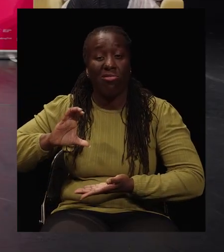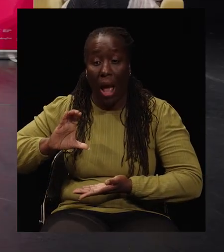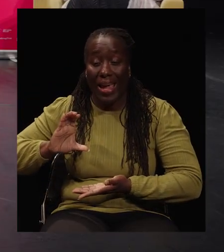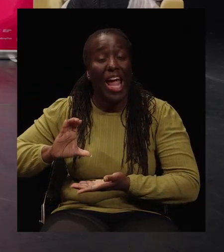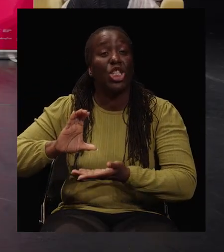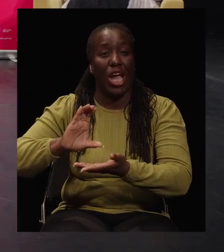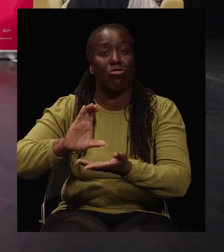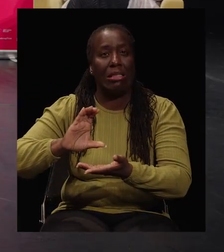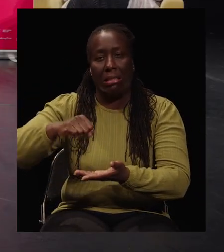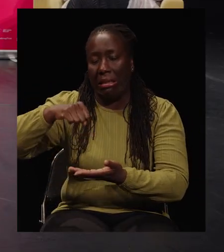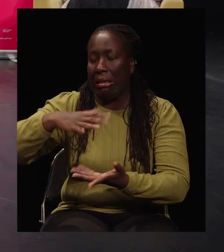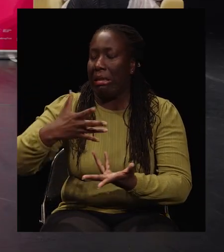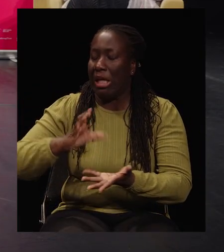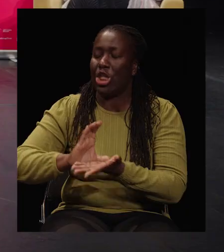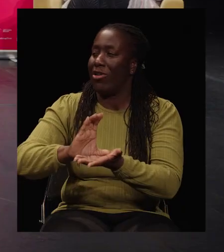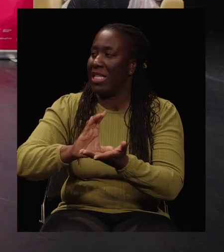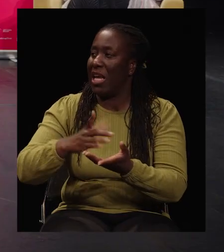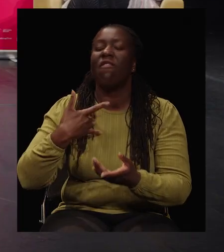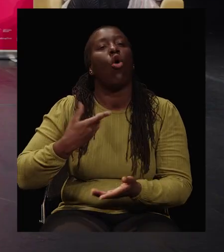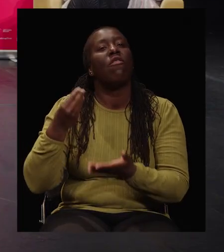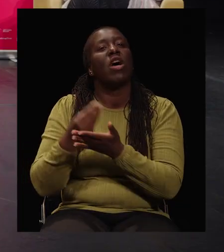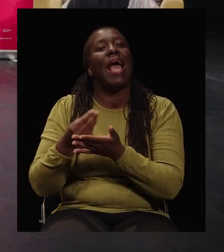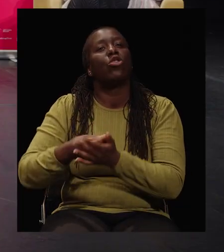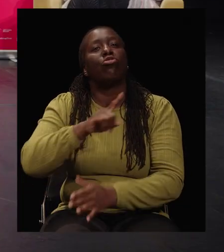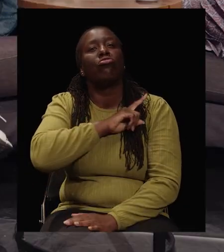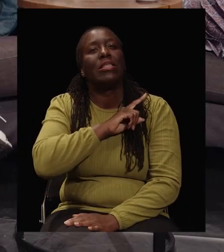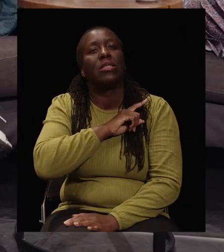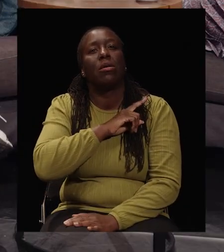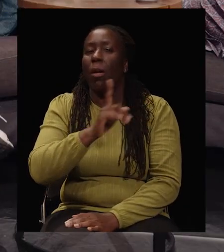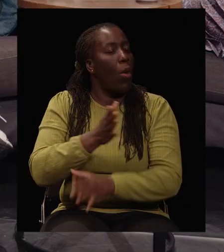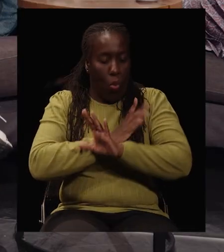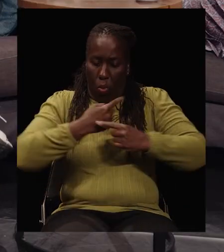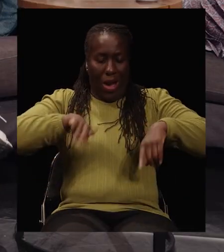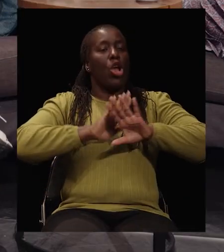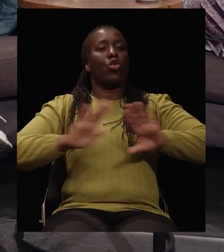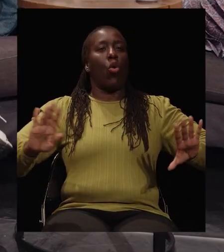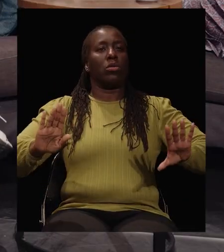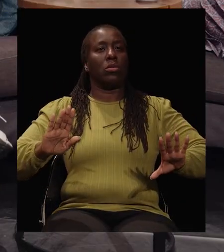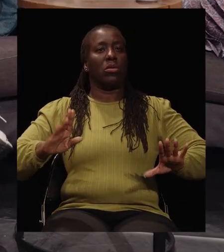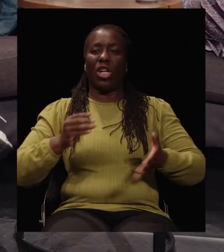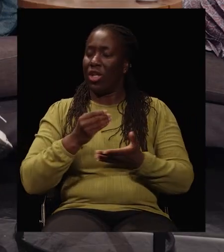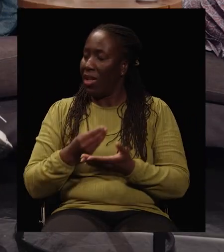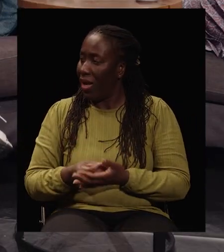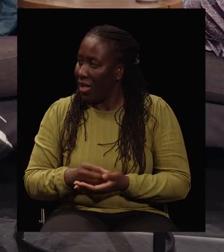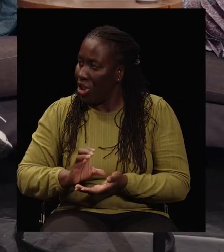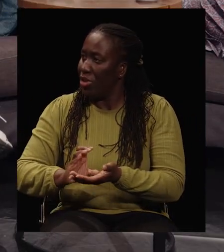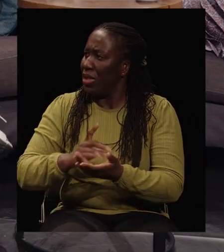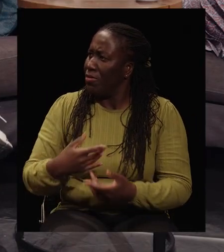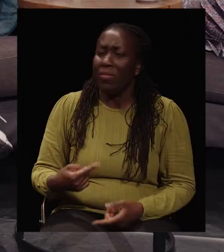It's great, financially, but we're not a charity in what we do, 'cause allowing people to contribute to their culture. And Sahra and I were talking back stage